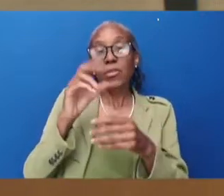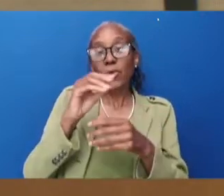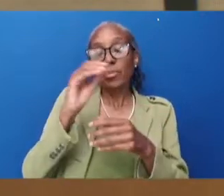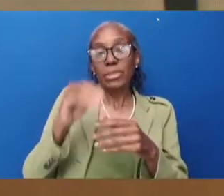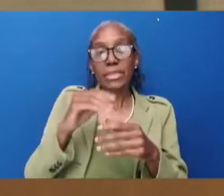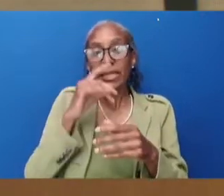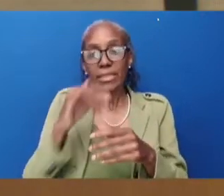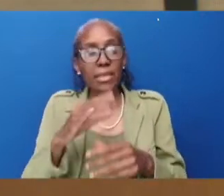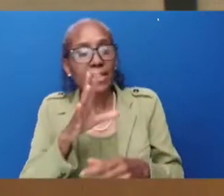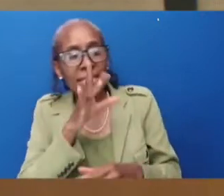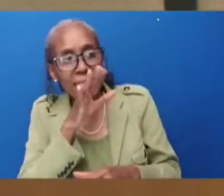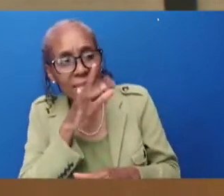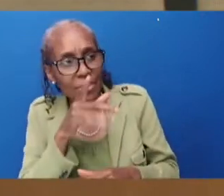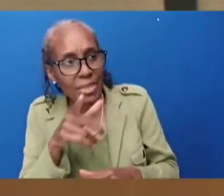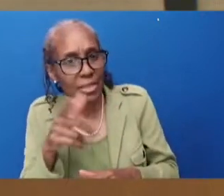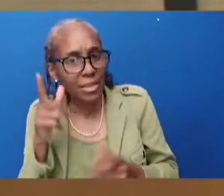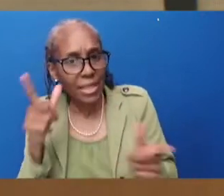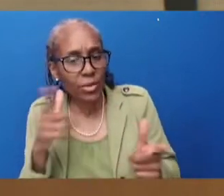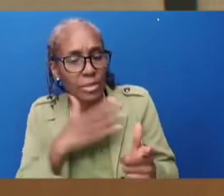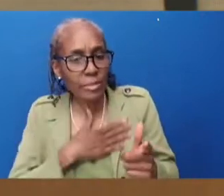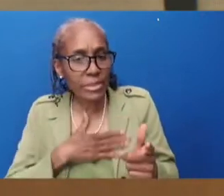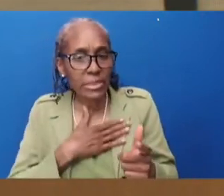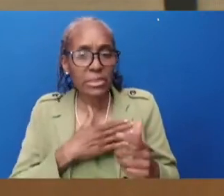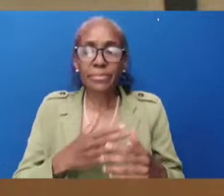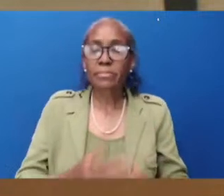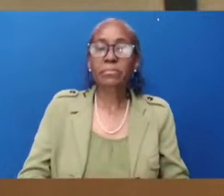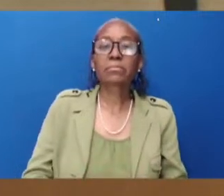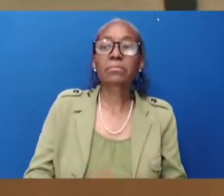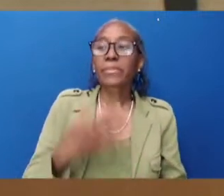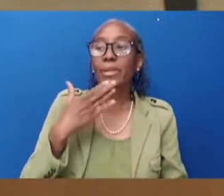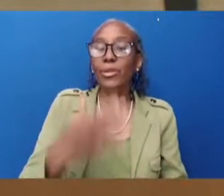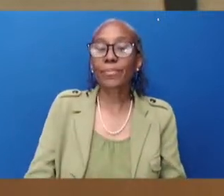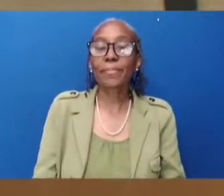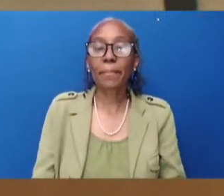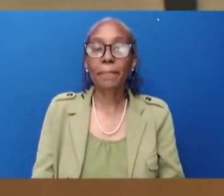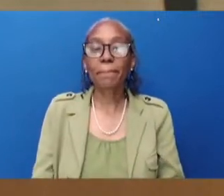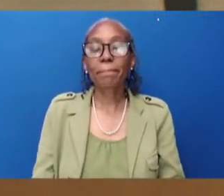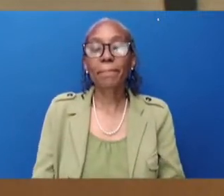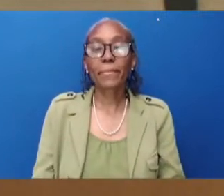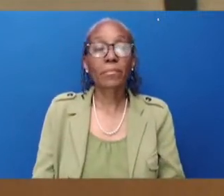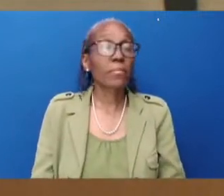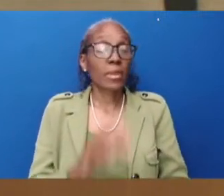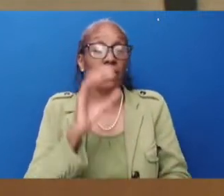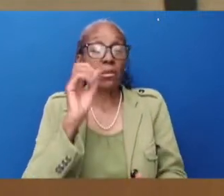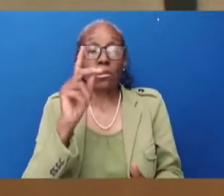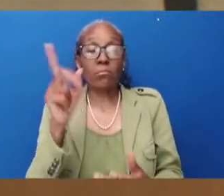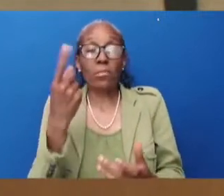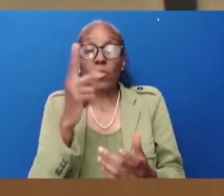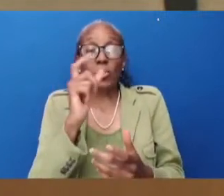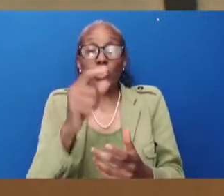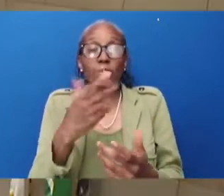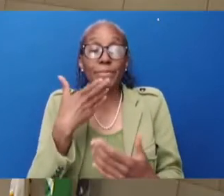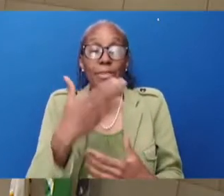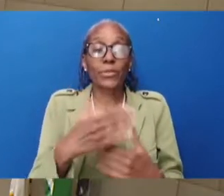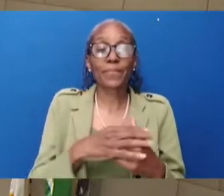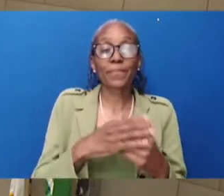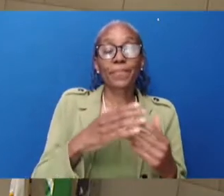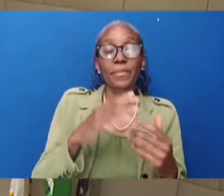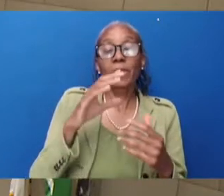THOSE 30% AMI UNITS --